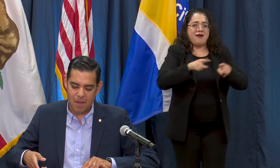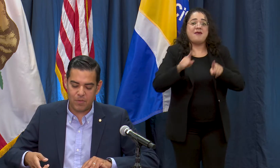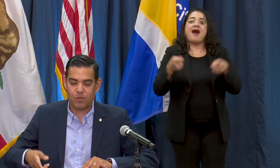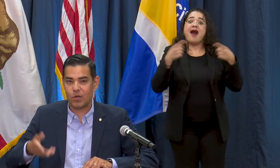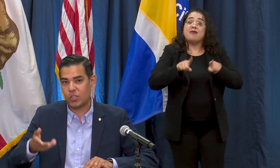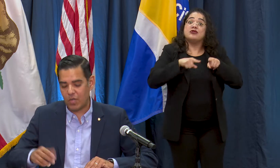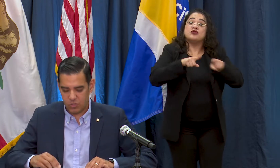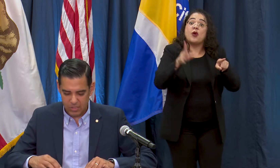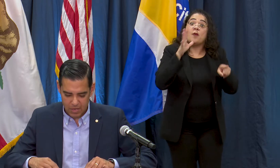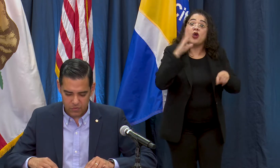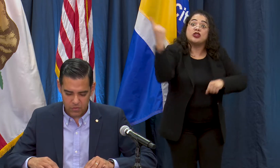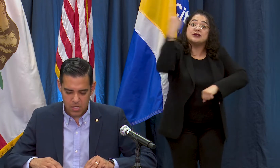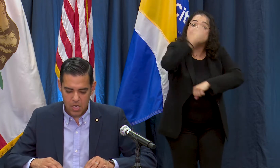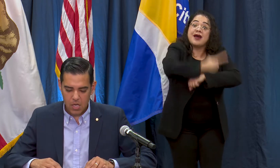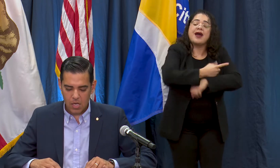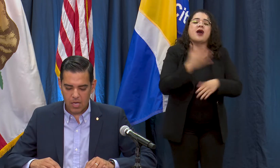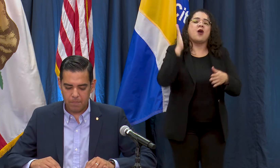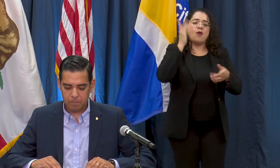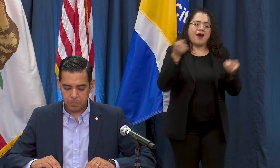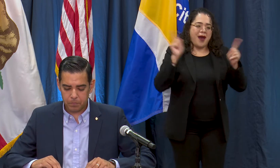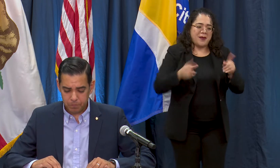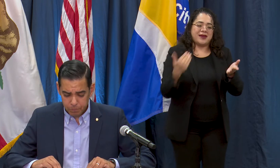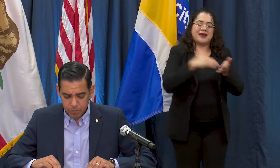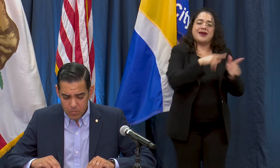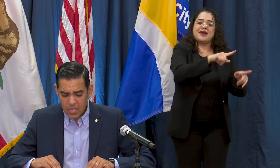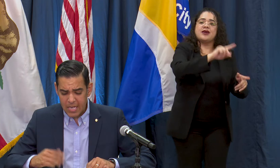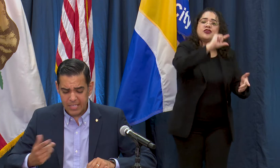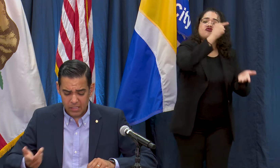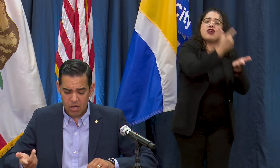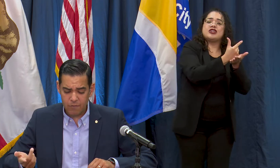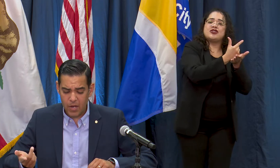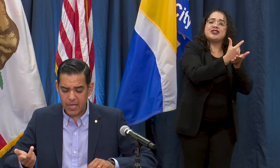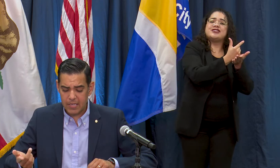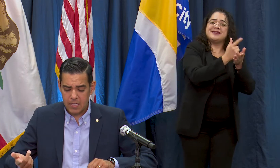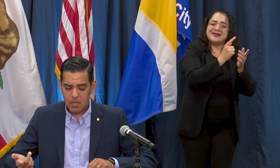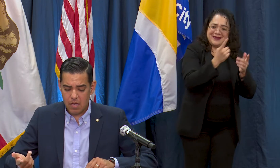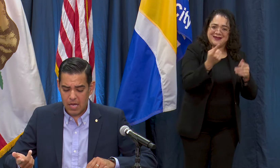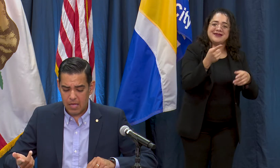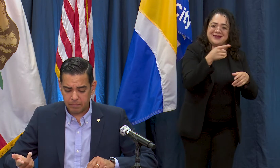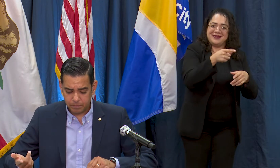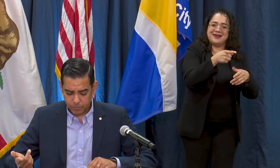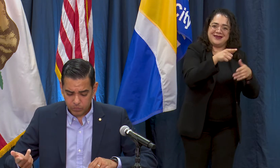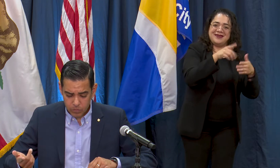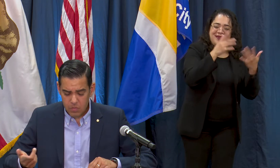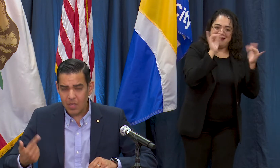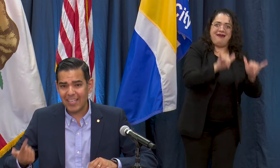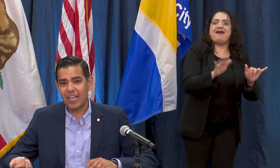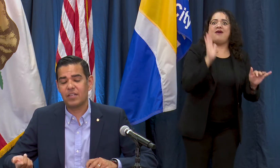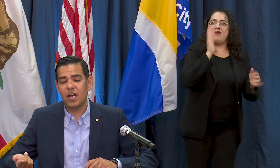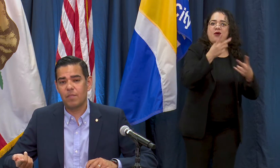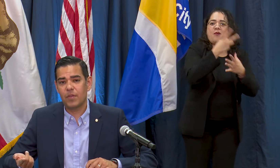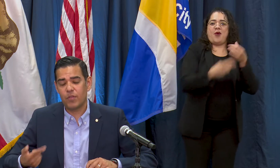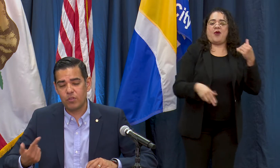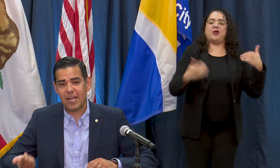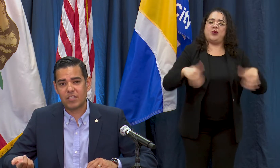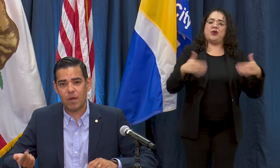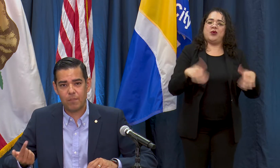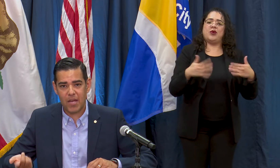happening for graduation gifts, and to clarify again those that asked about pet